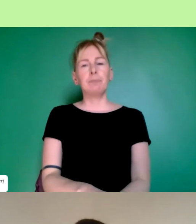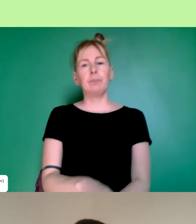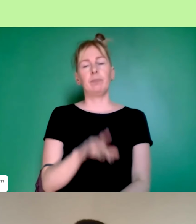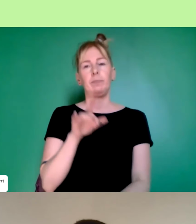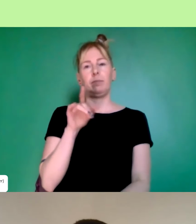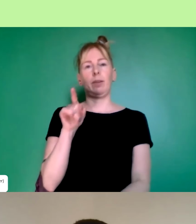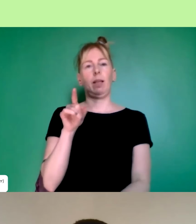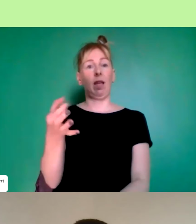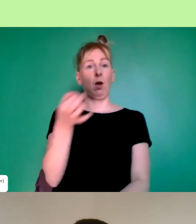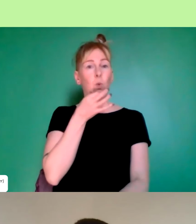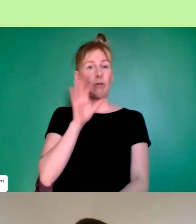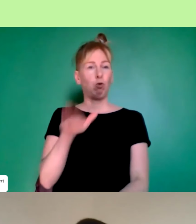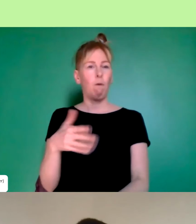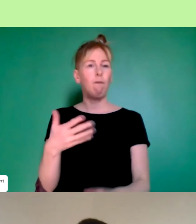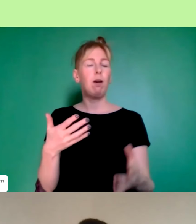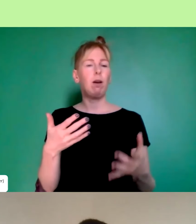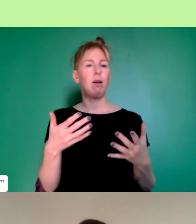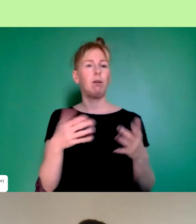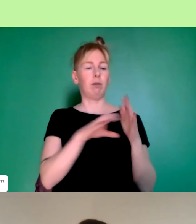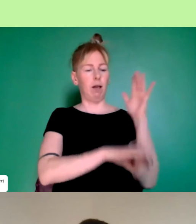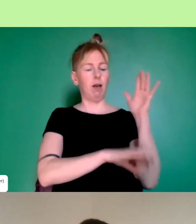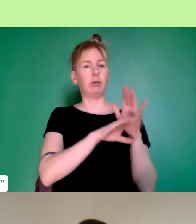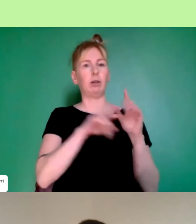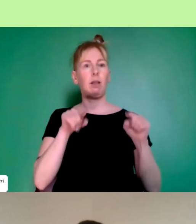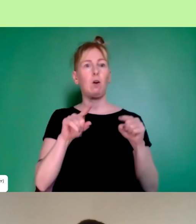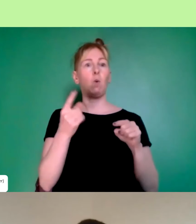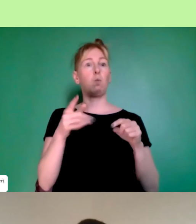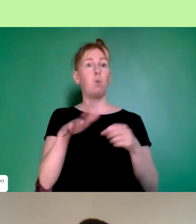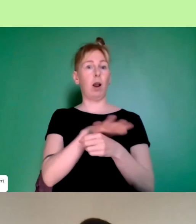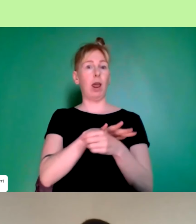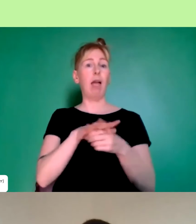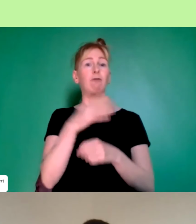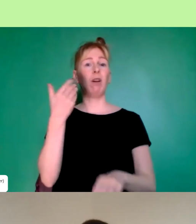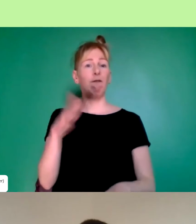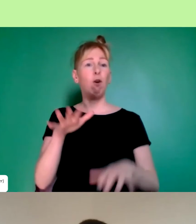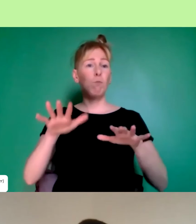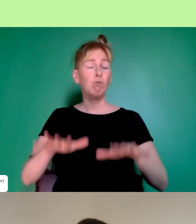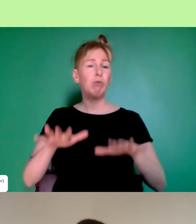within the history of Britain that needs to be addressed, but often gets lost sometimes.